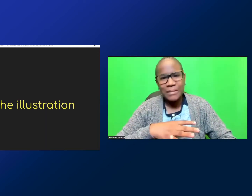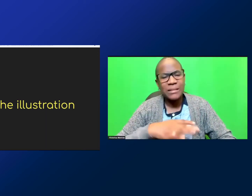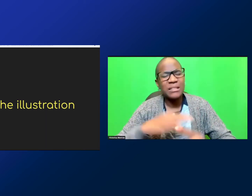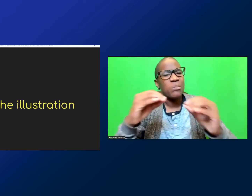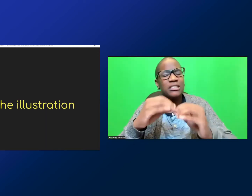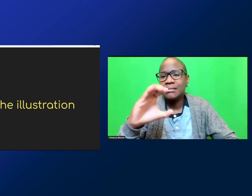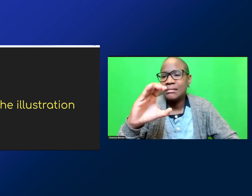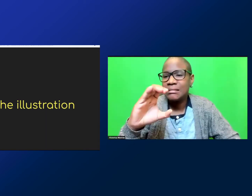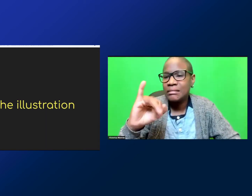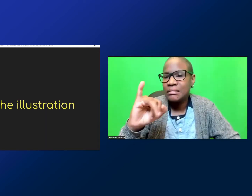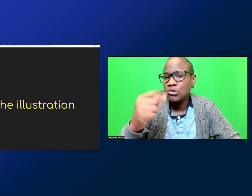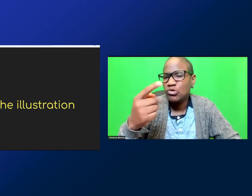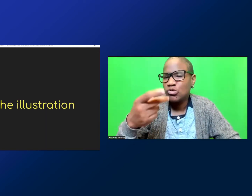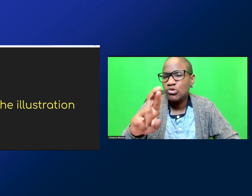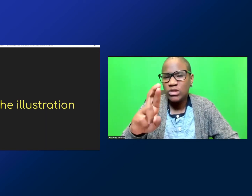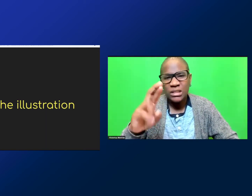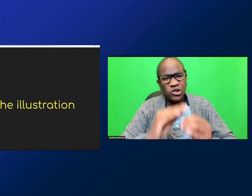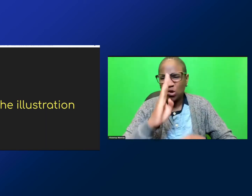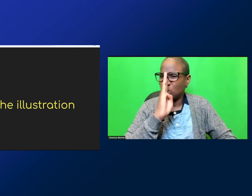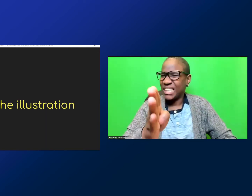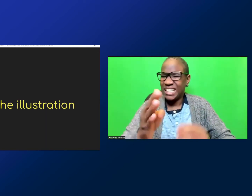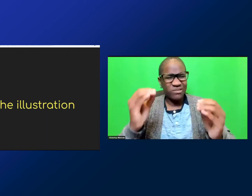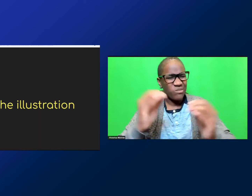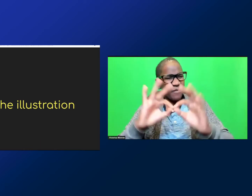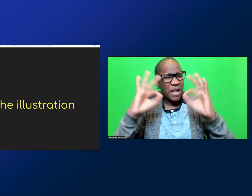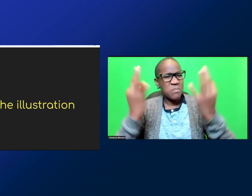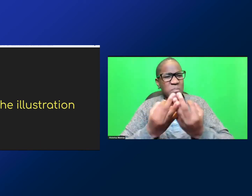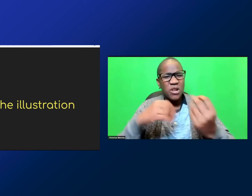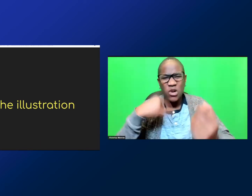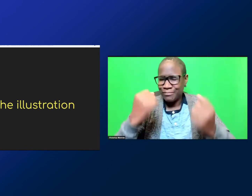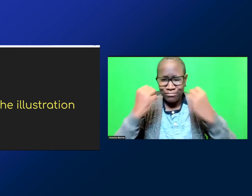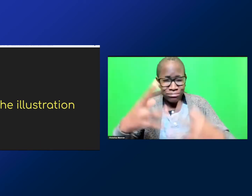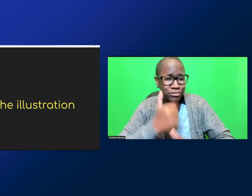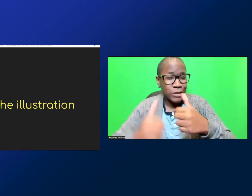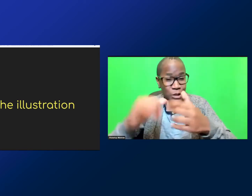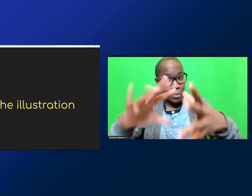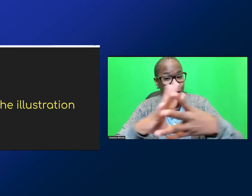so and they're only really seen helping in the home upon request of a female character